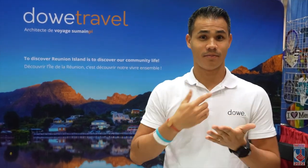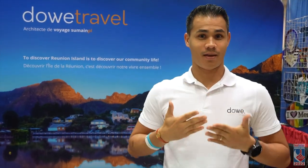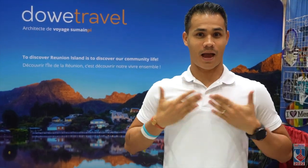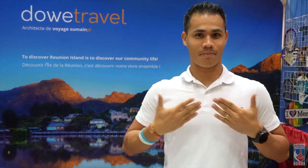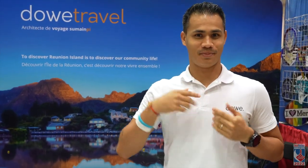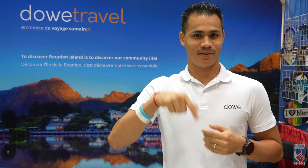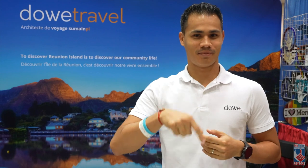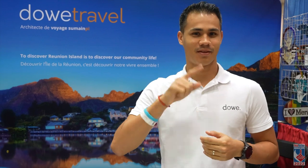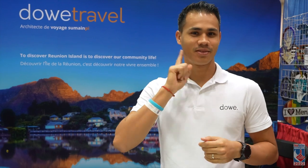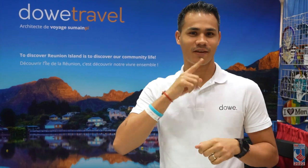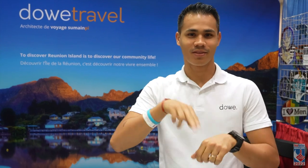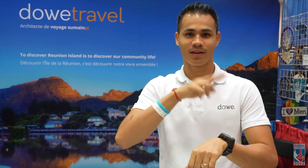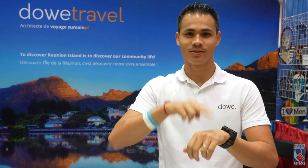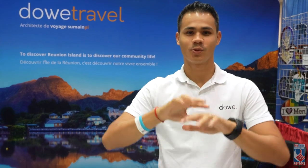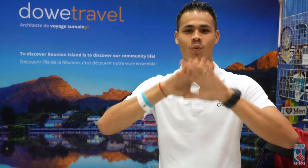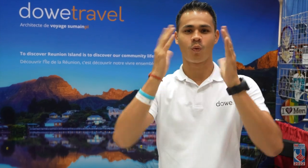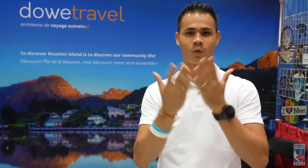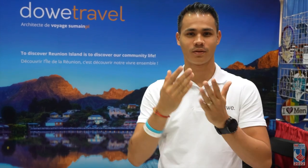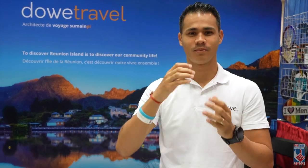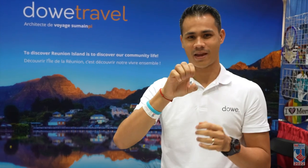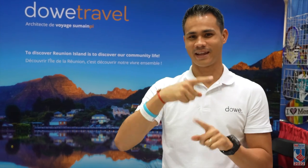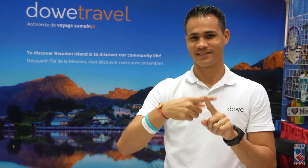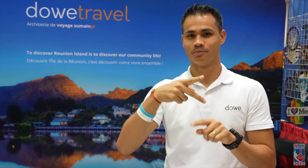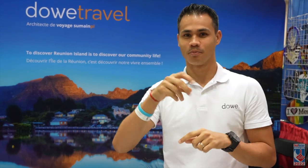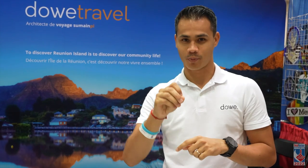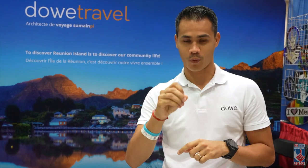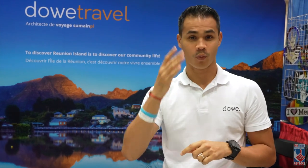I am happy to be here at the DeafNation World Expo